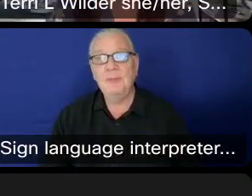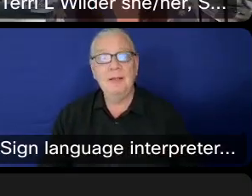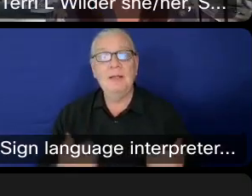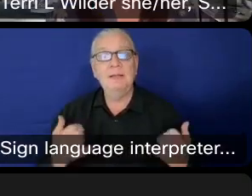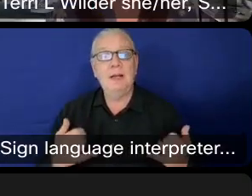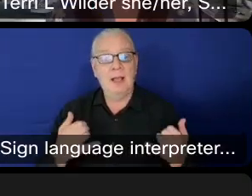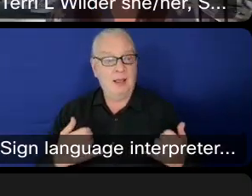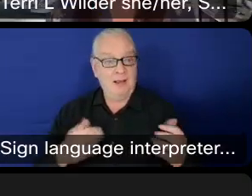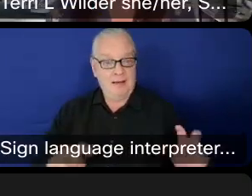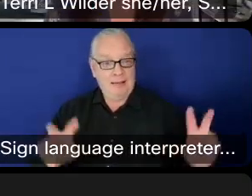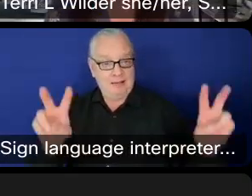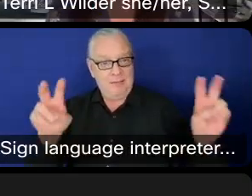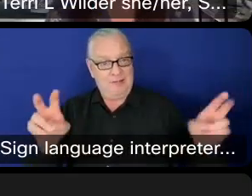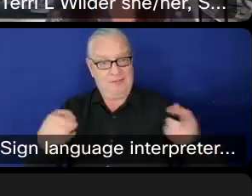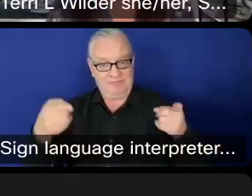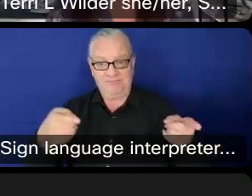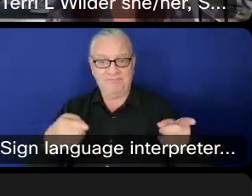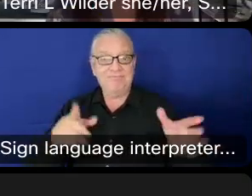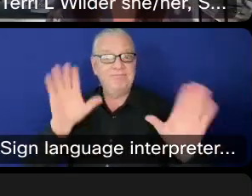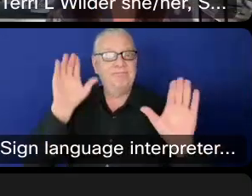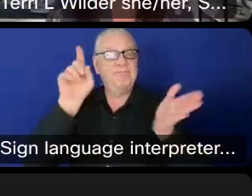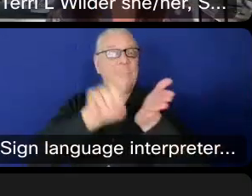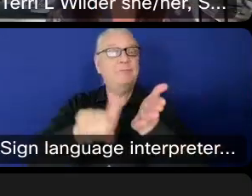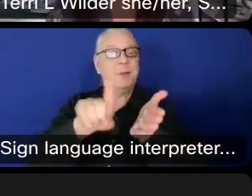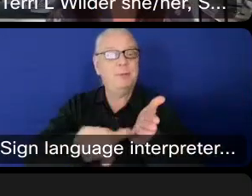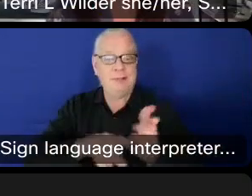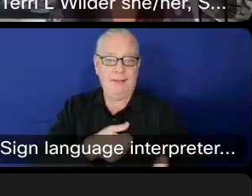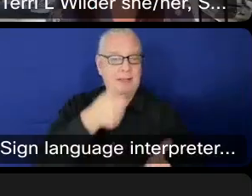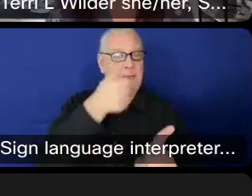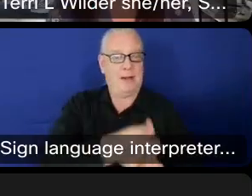our topic is exploring the impact of aging with HIV